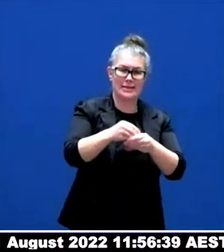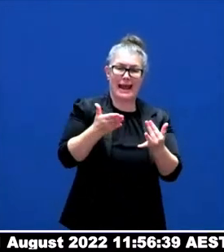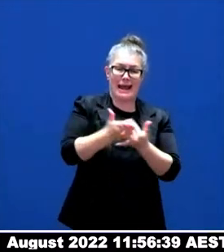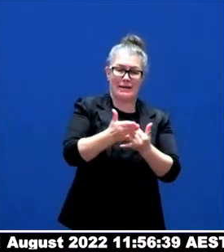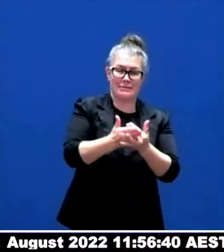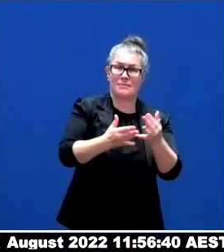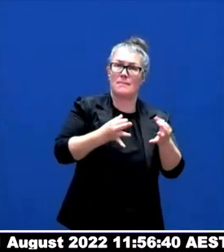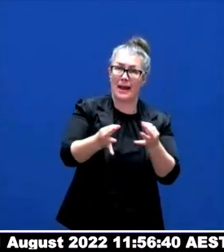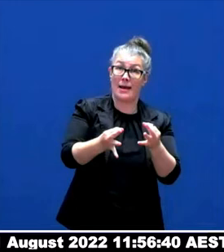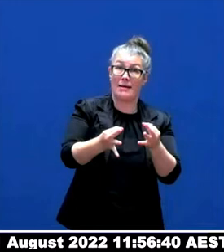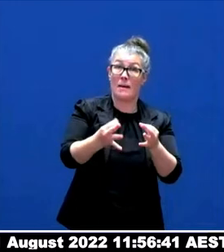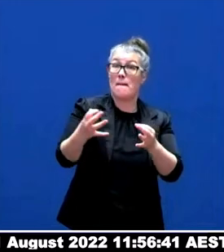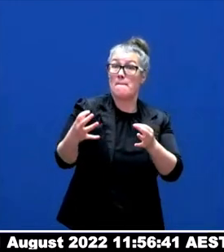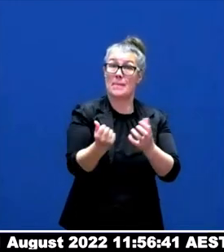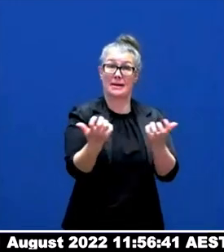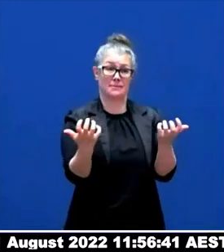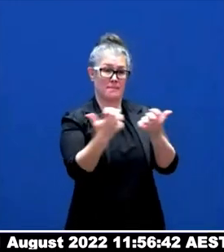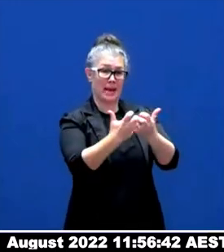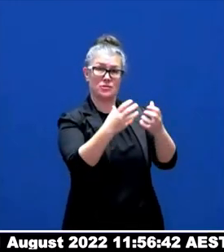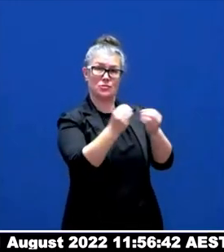to meet the rights set out in the CRPD?